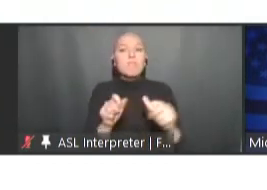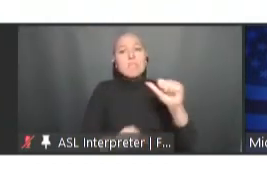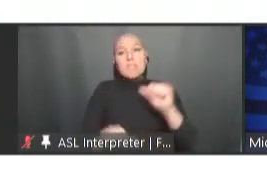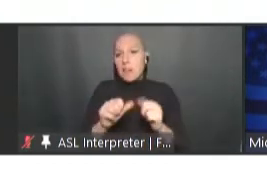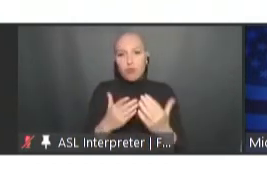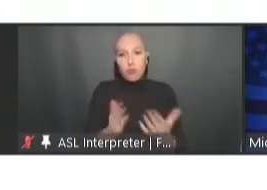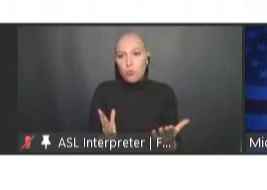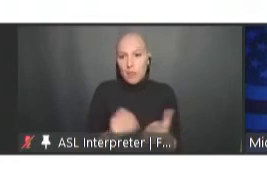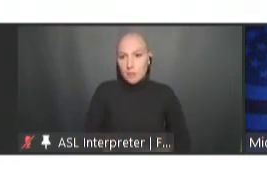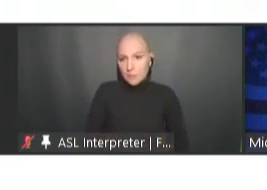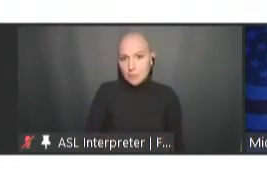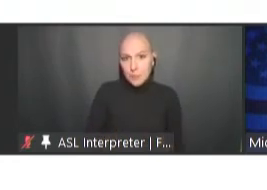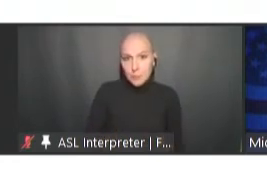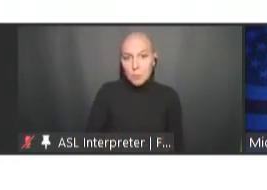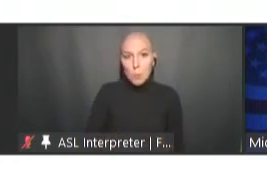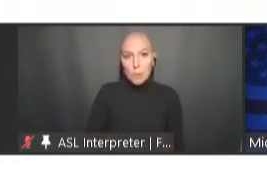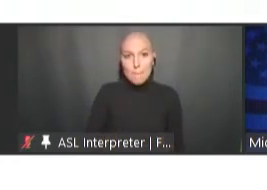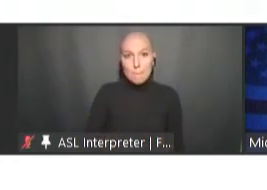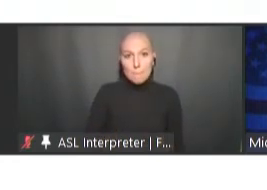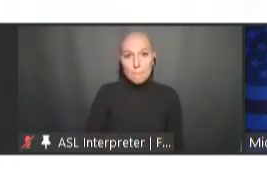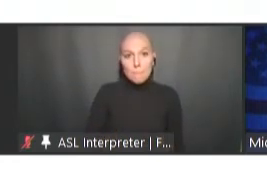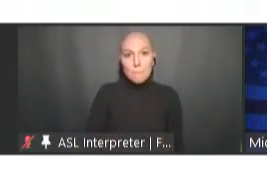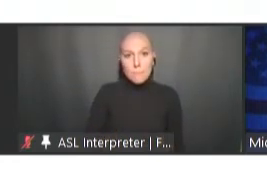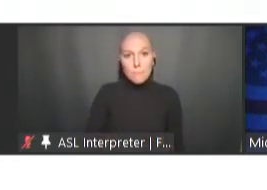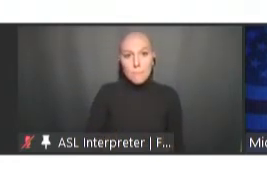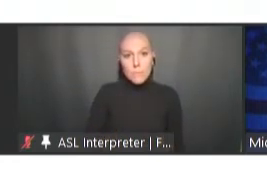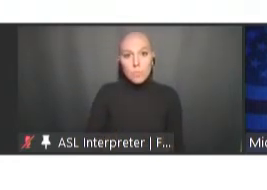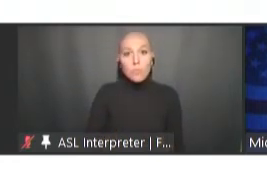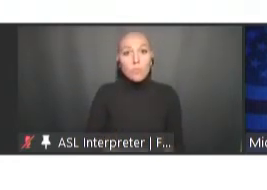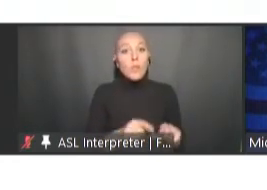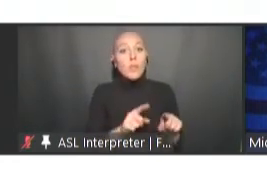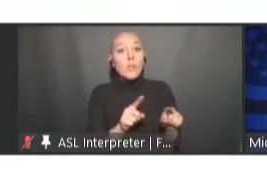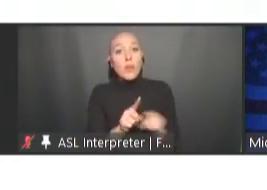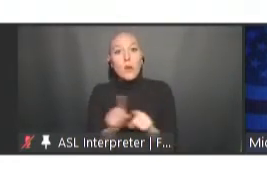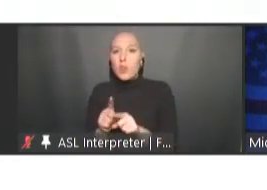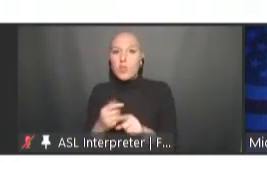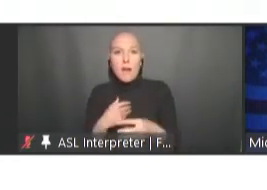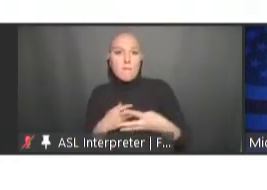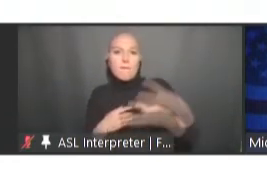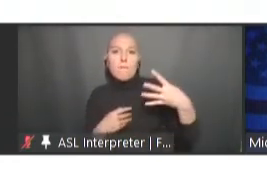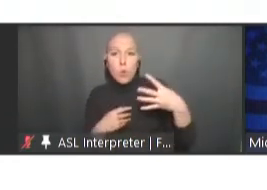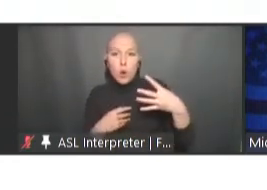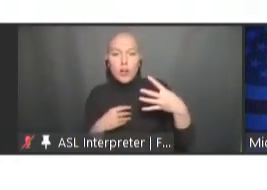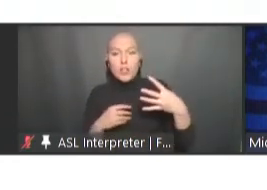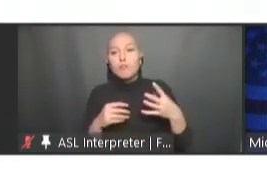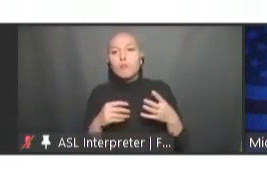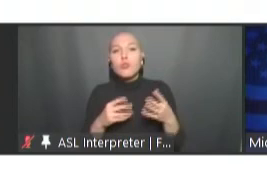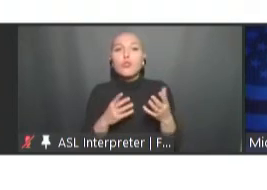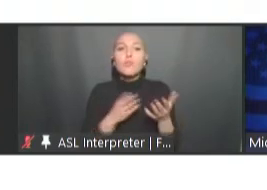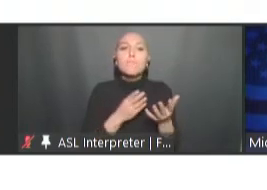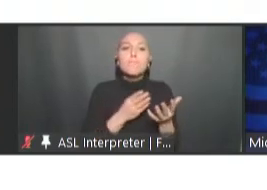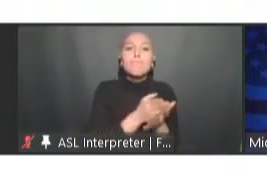We are using the four channels or elements here that you see on this slide. I think it's